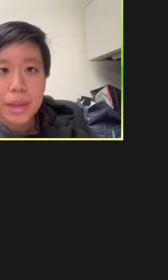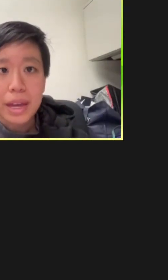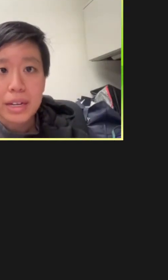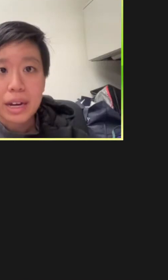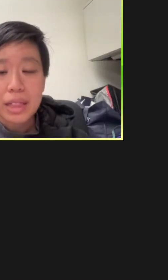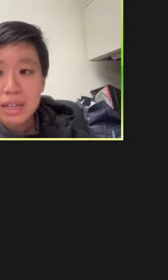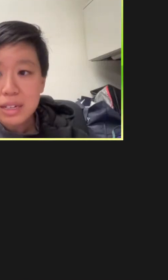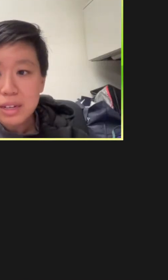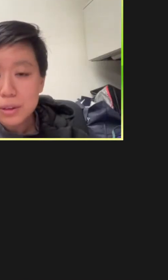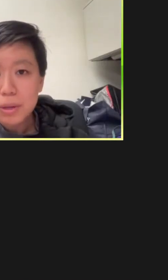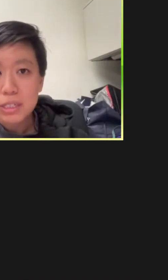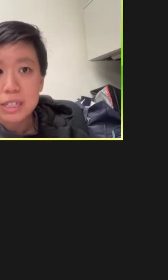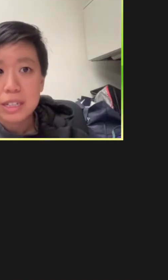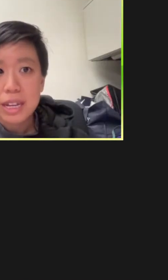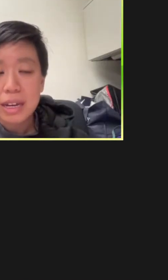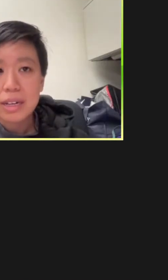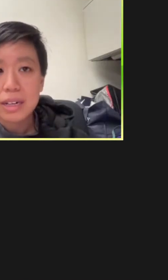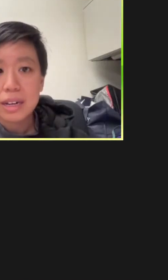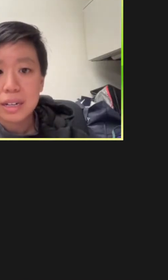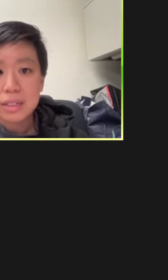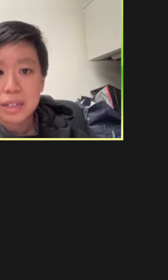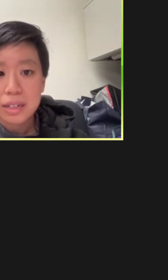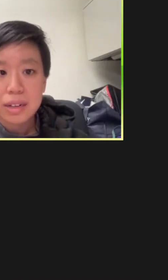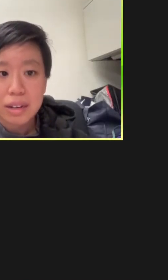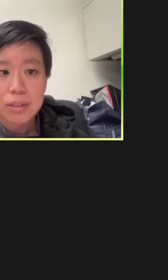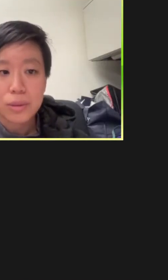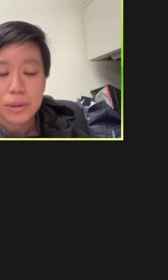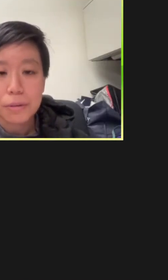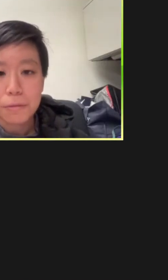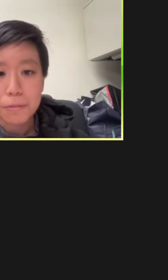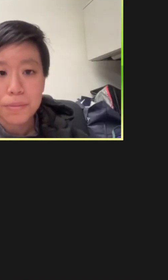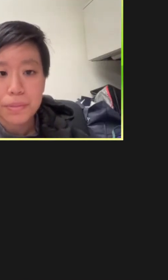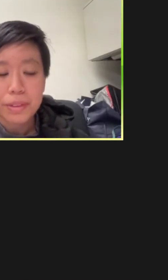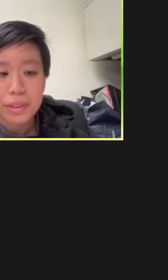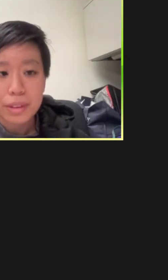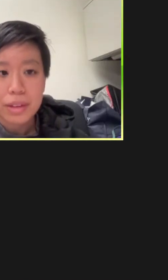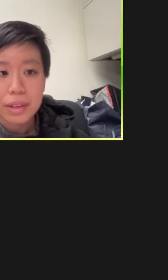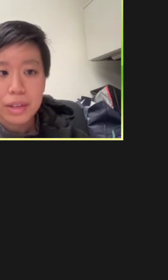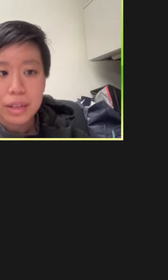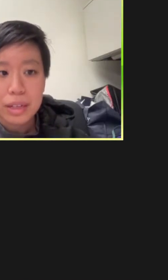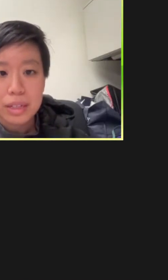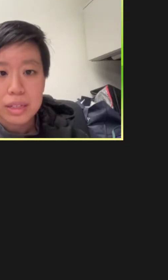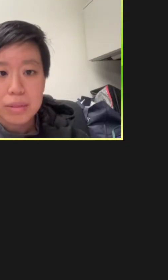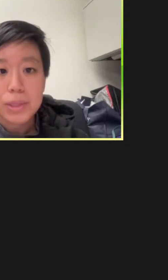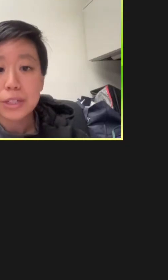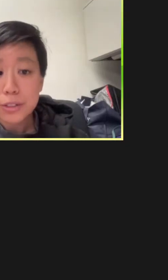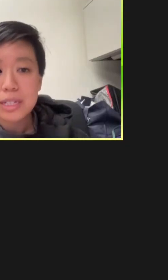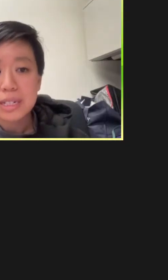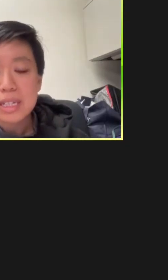And I think another question that sort of Was interesting to